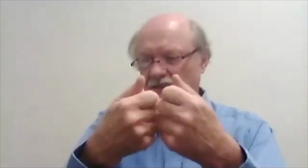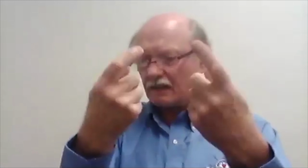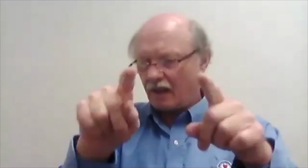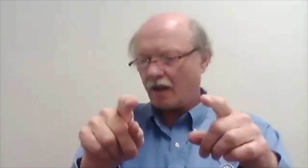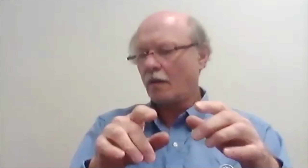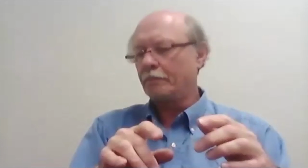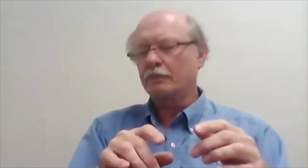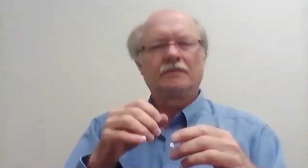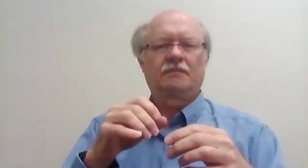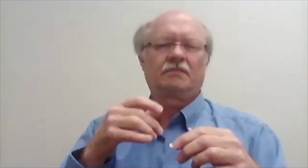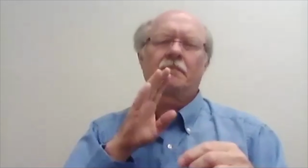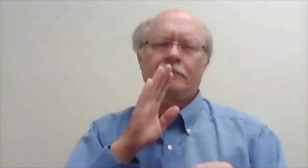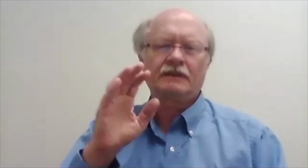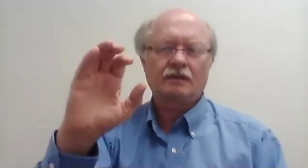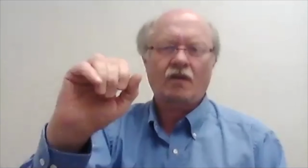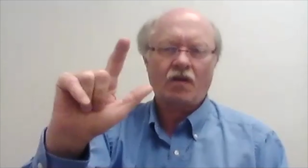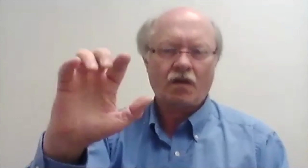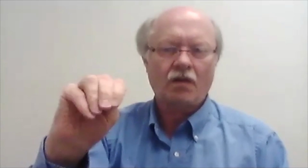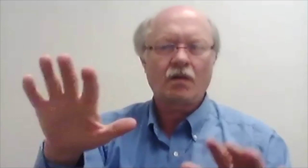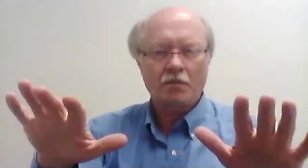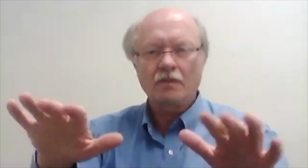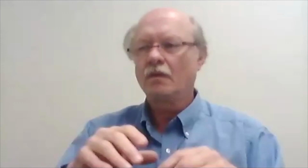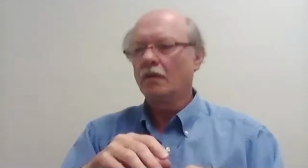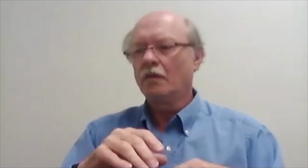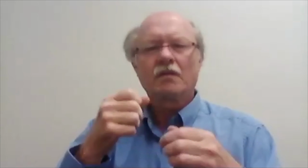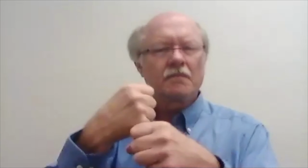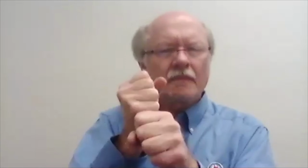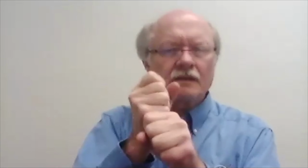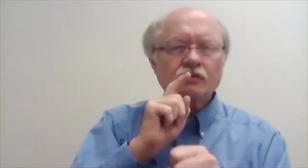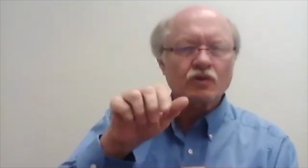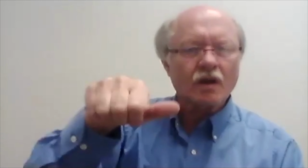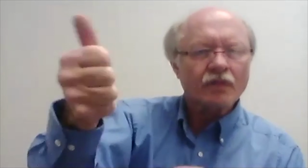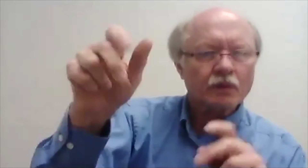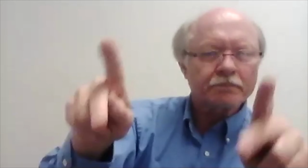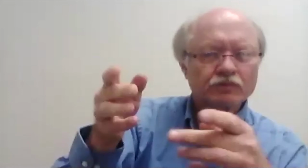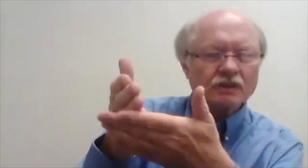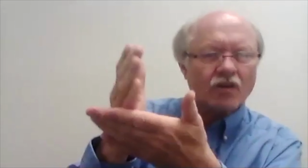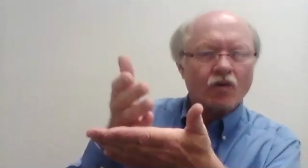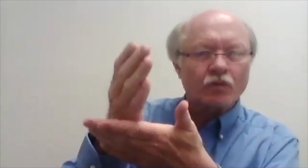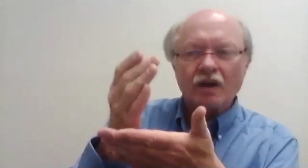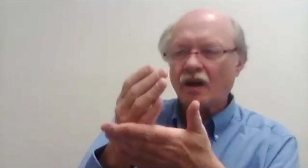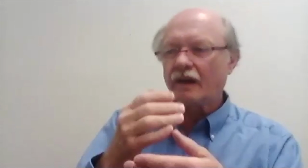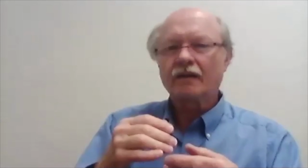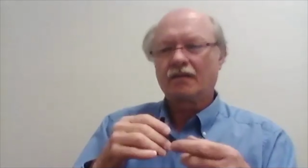So let's say an accident happens, be calm. Make sure the other person's alright.